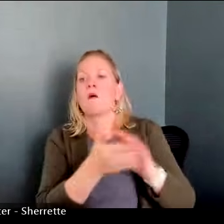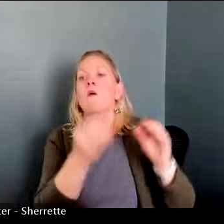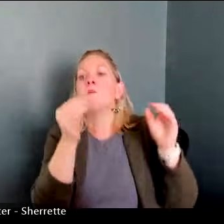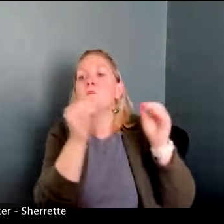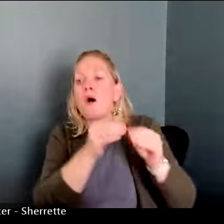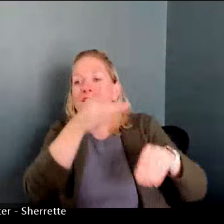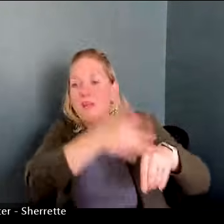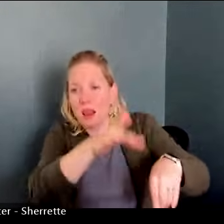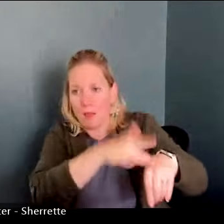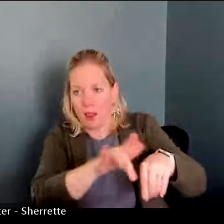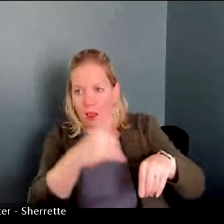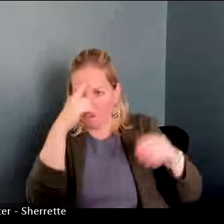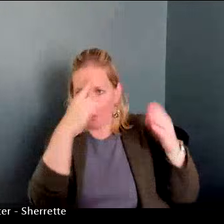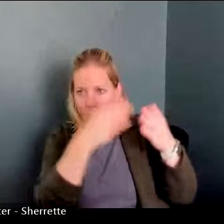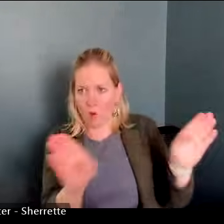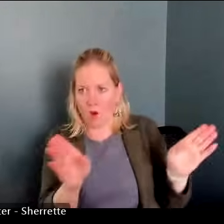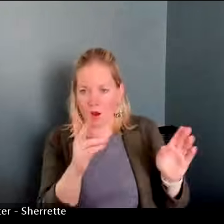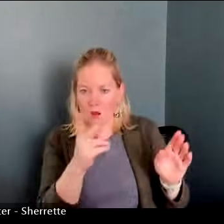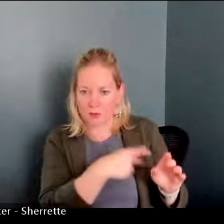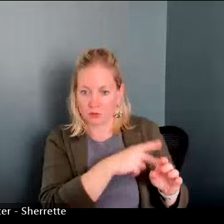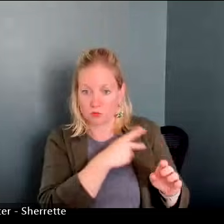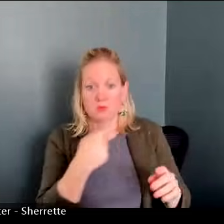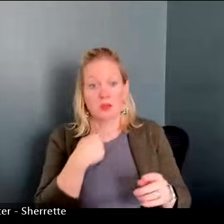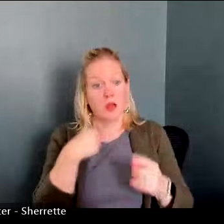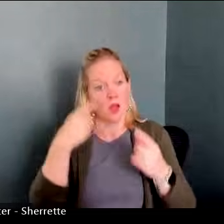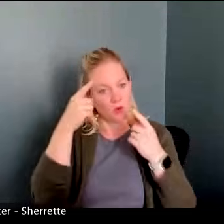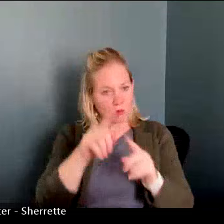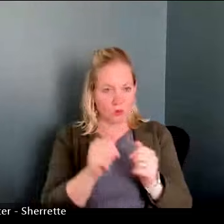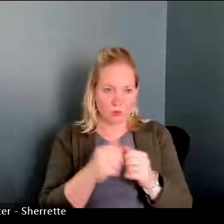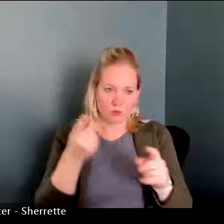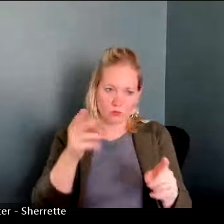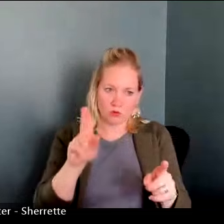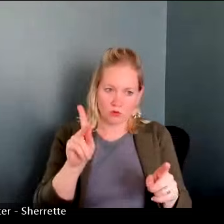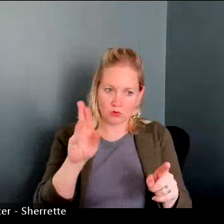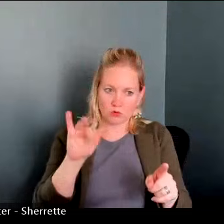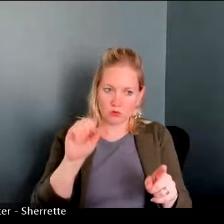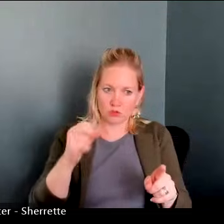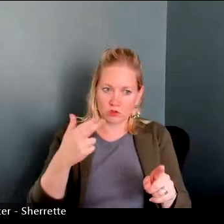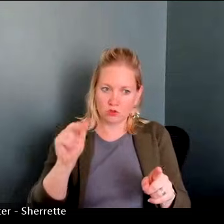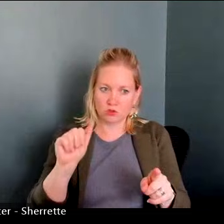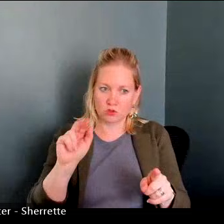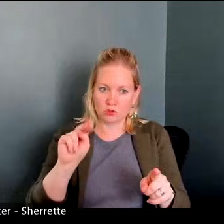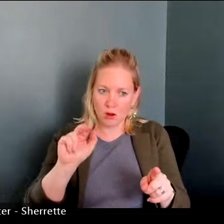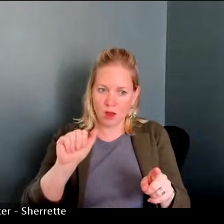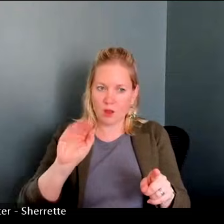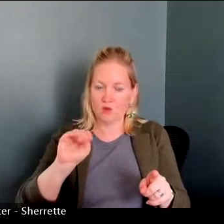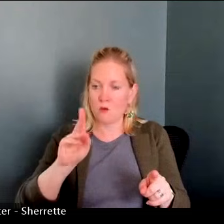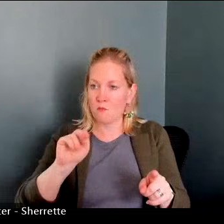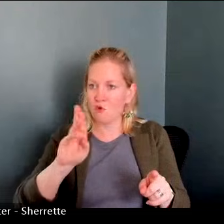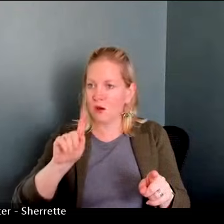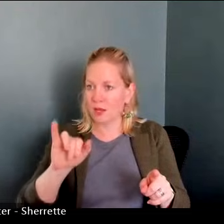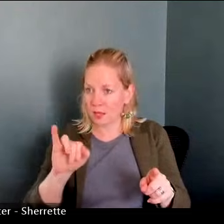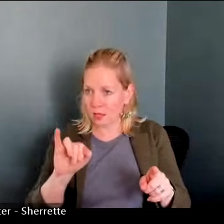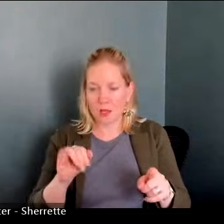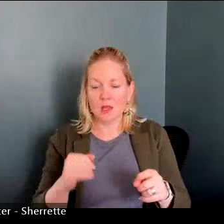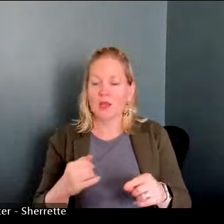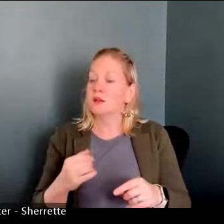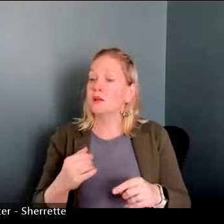Dr. Krishnamurti, so few people hear about any of these options. And when they come in the door,